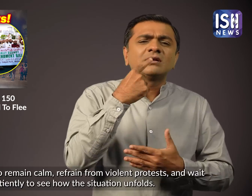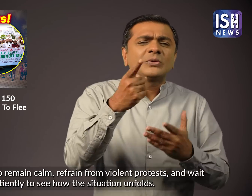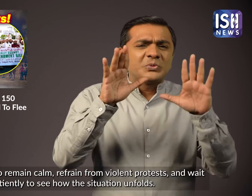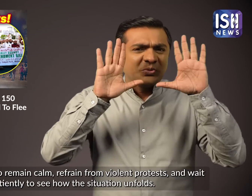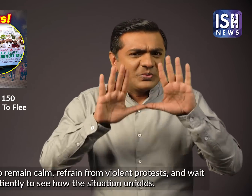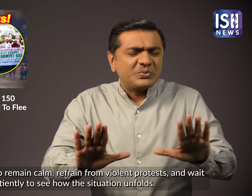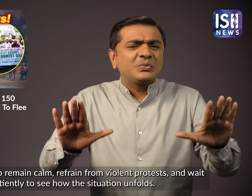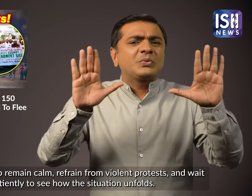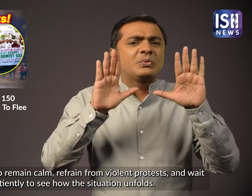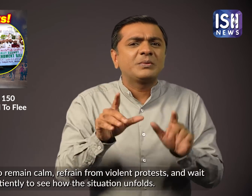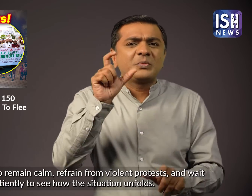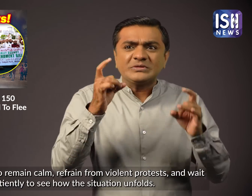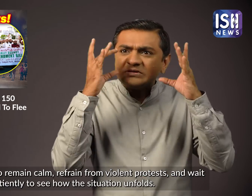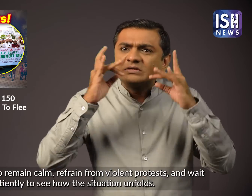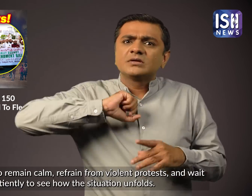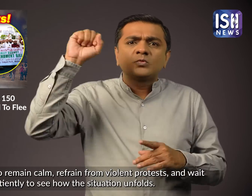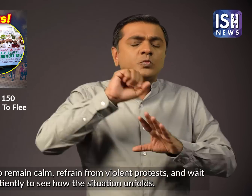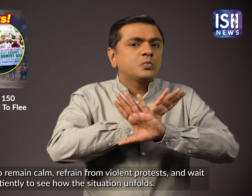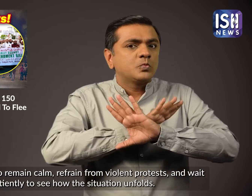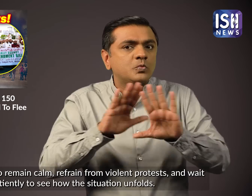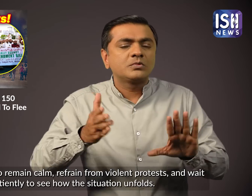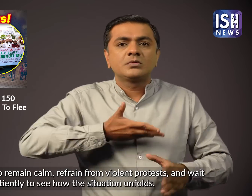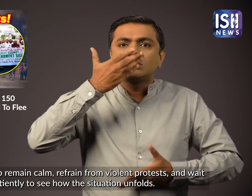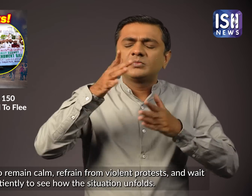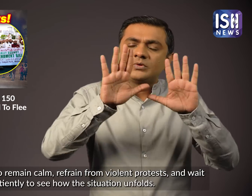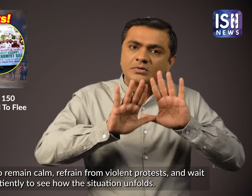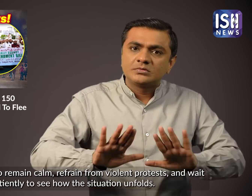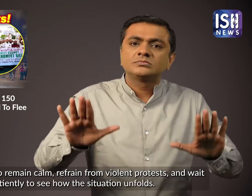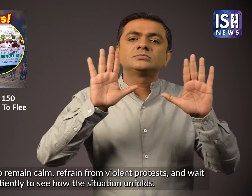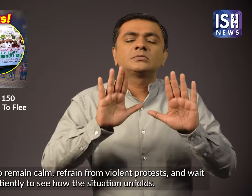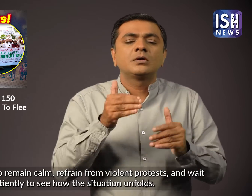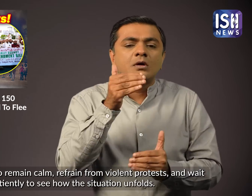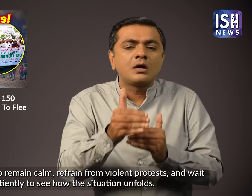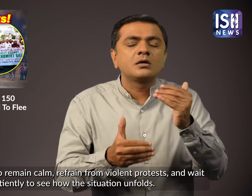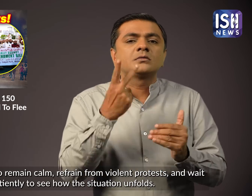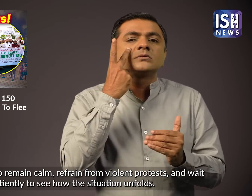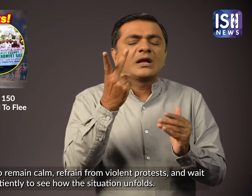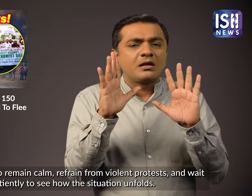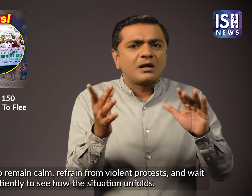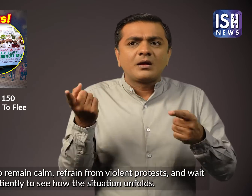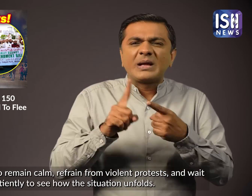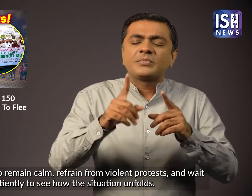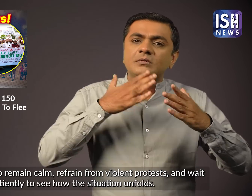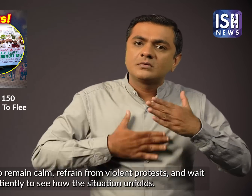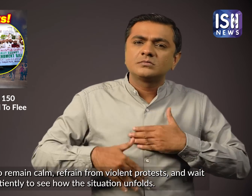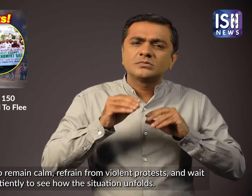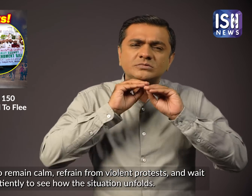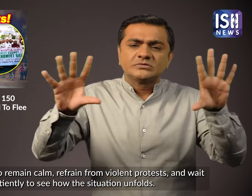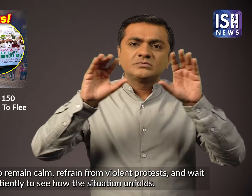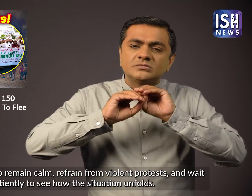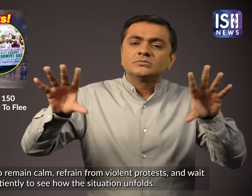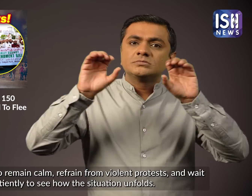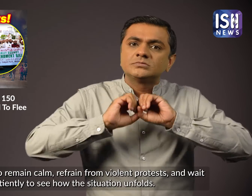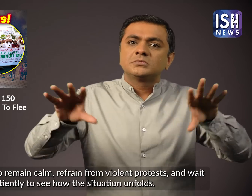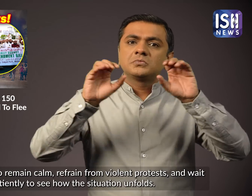urged people to remain calm, refrain from violent protests, and wait patiently to see how the situation unfolds.